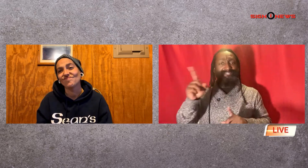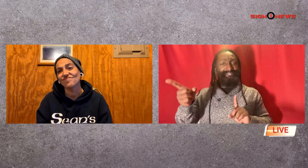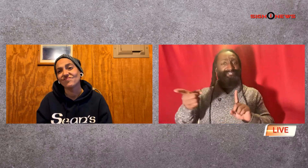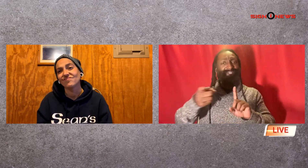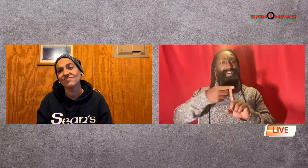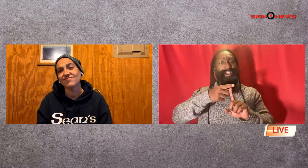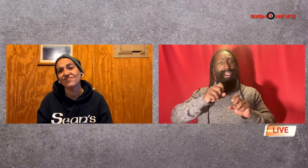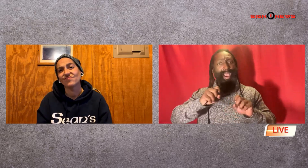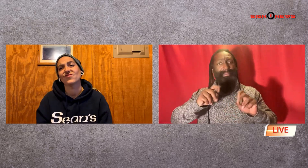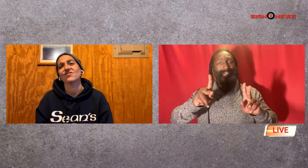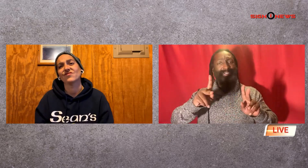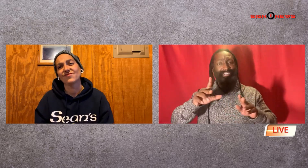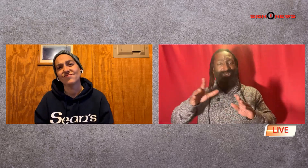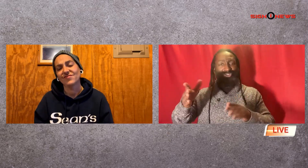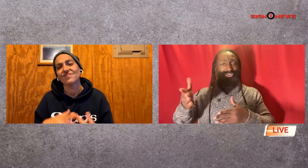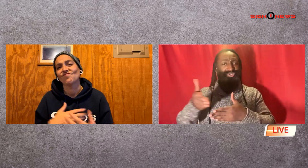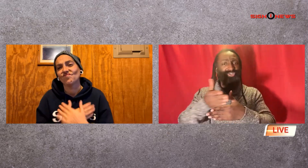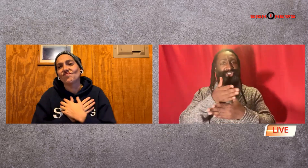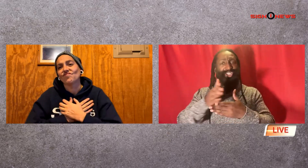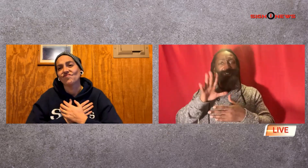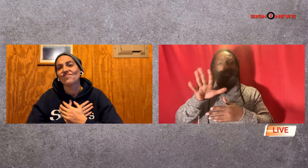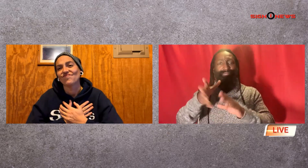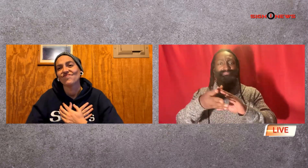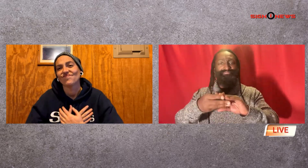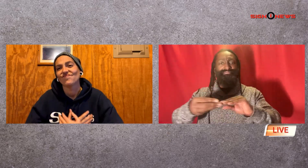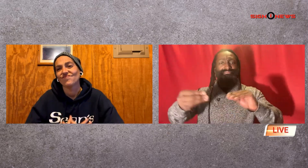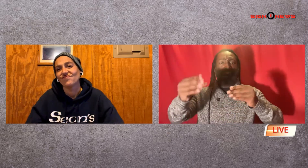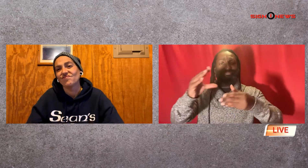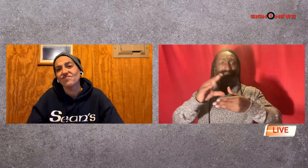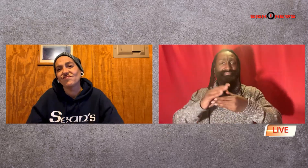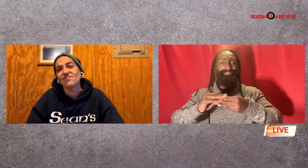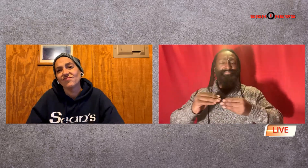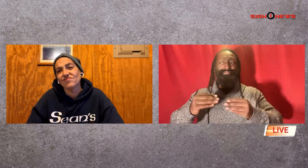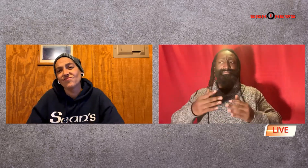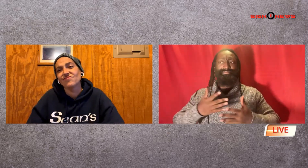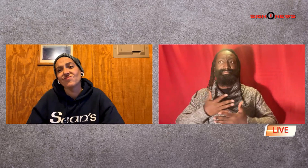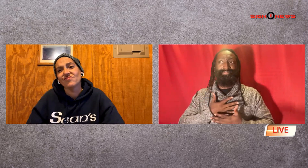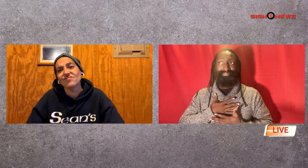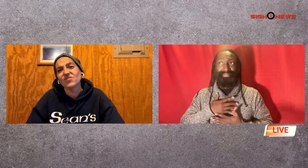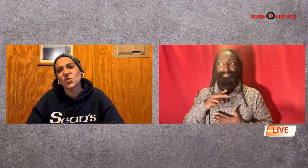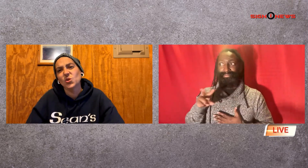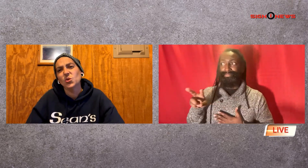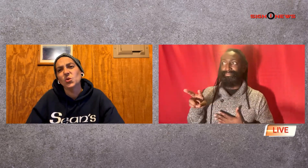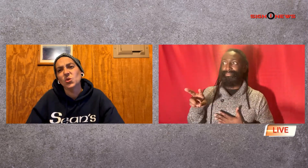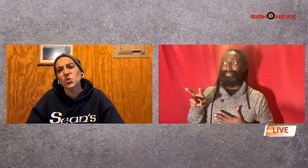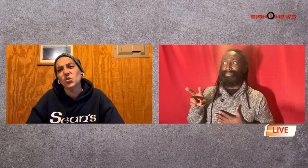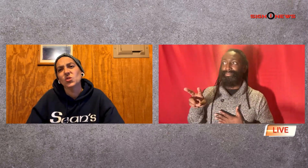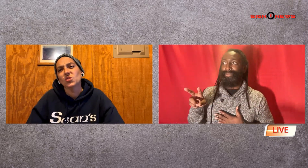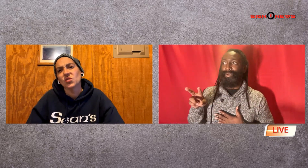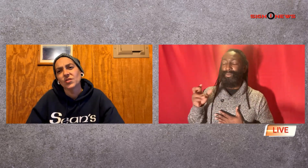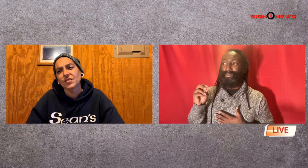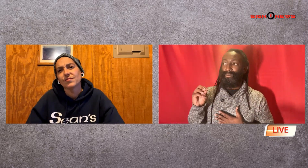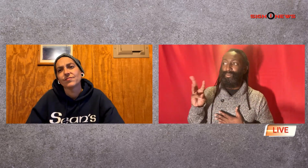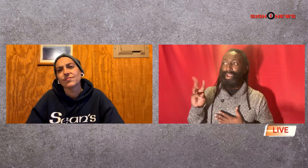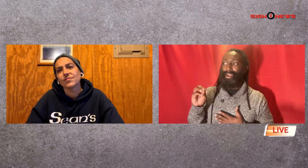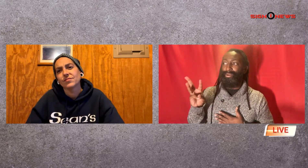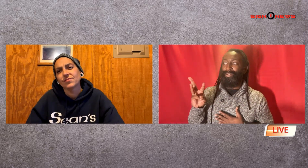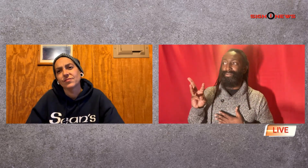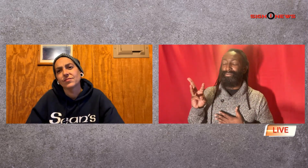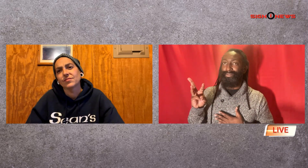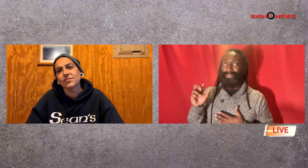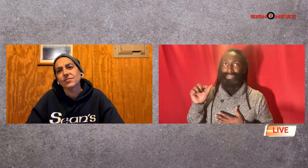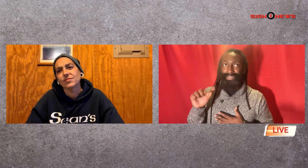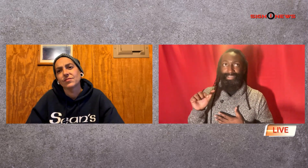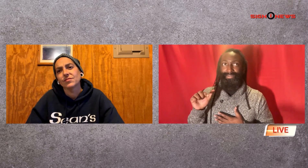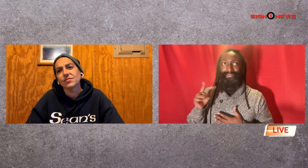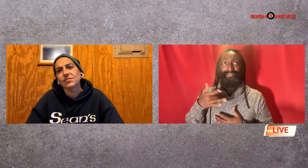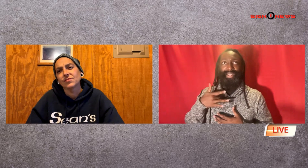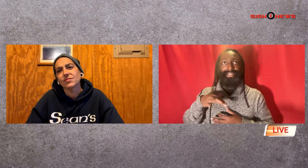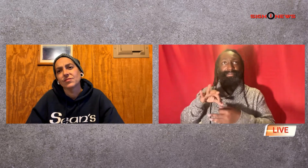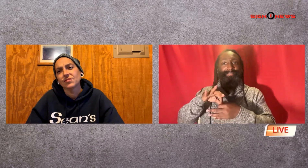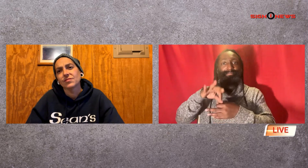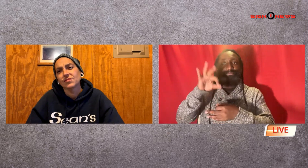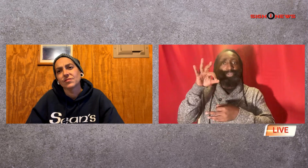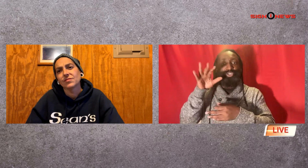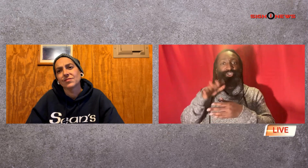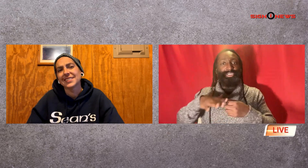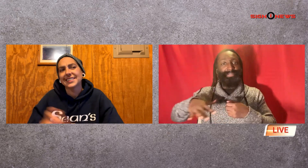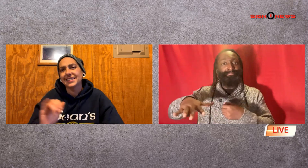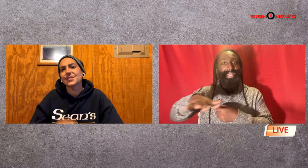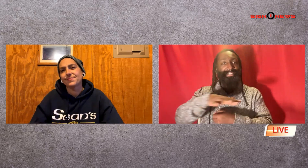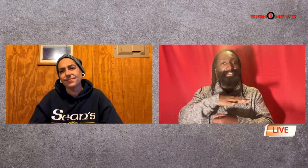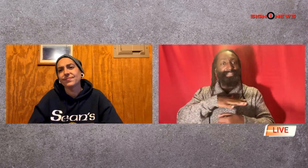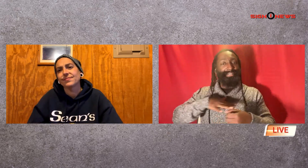really the first opportunity to share her story I was like wow I felt this was a very